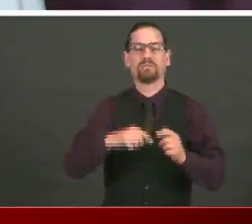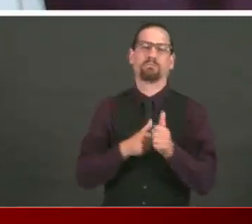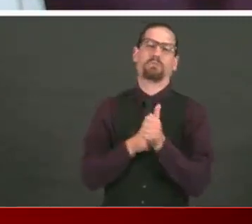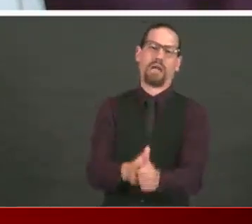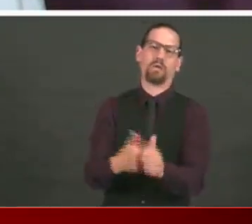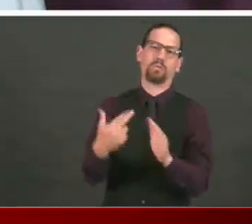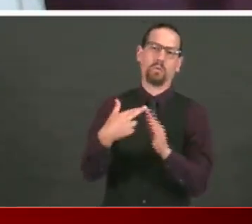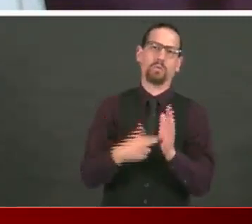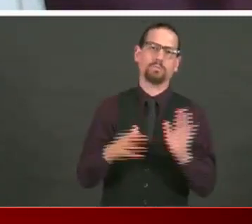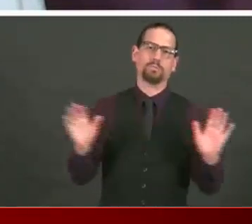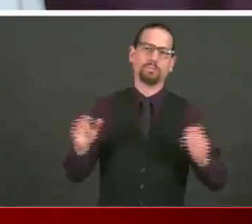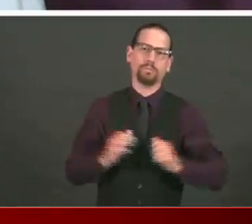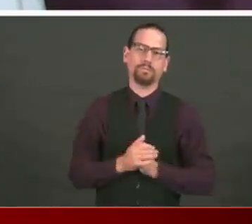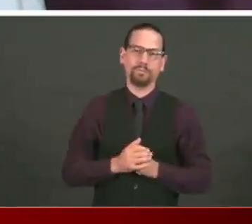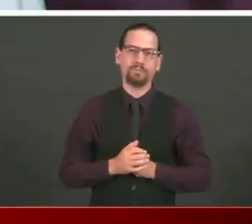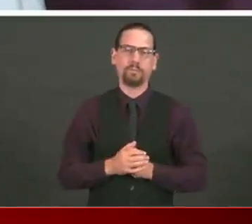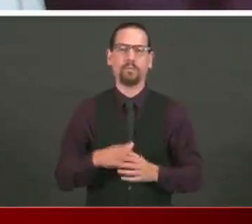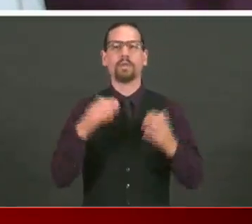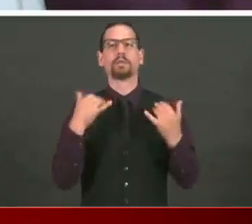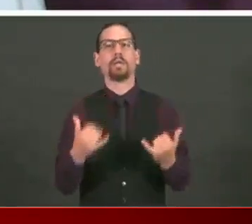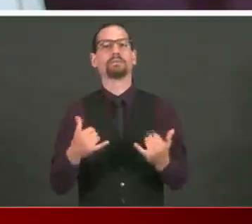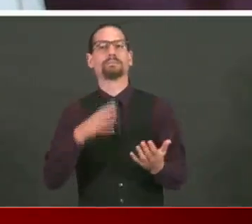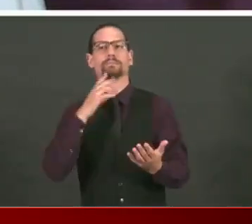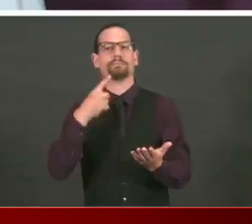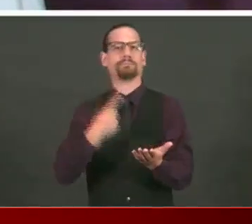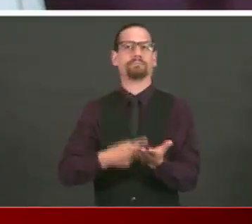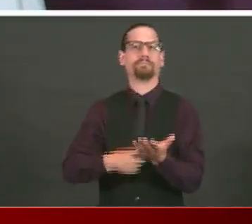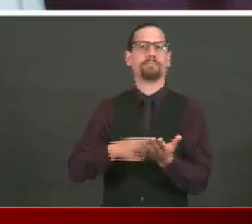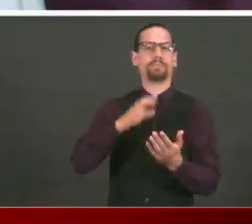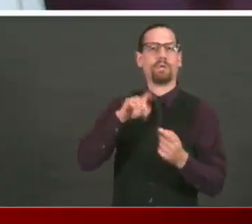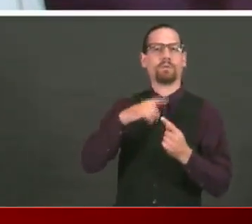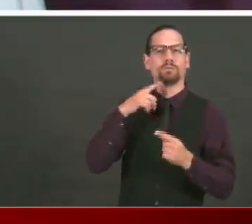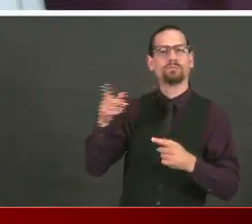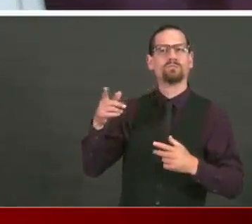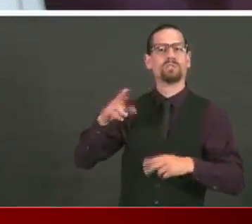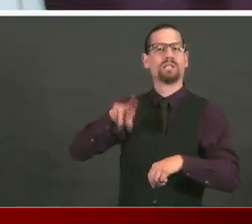A FEW TIMES I HAVE BEEN ASKED ABOUT THE NATIONAL GUARD AND HOW